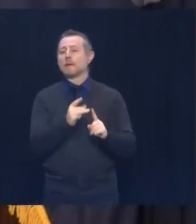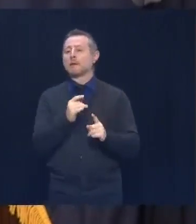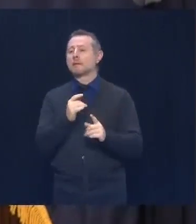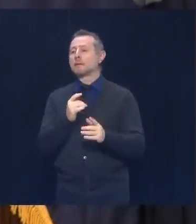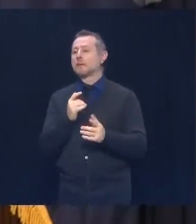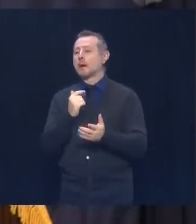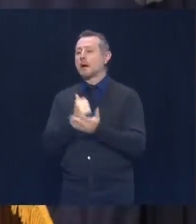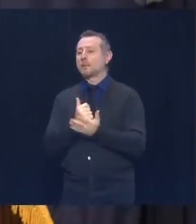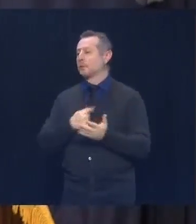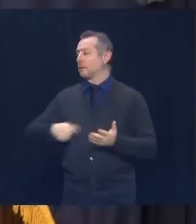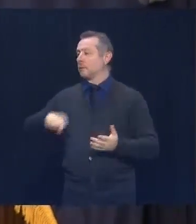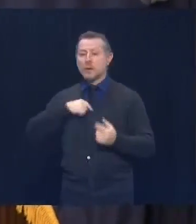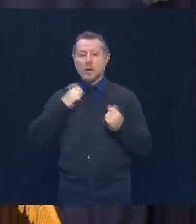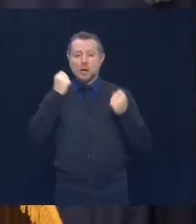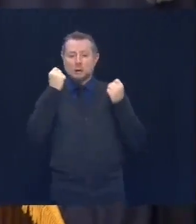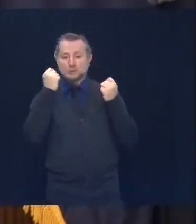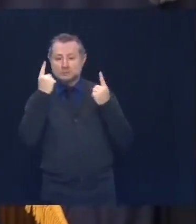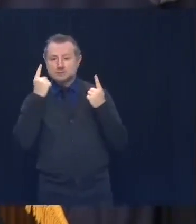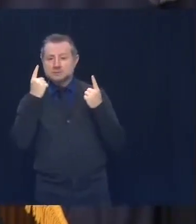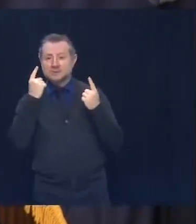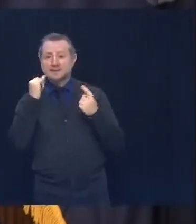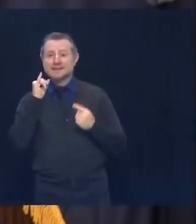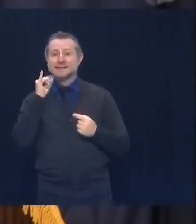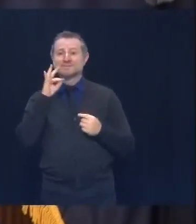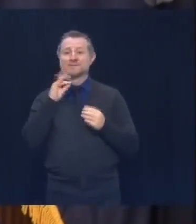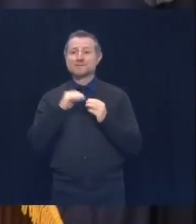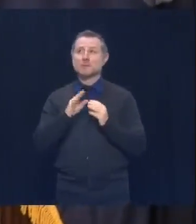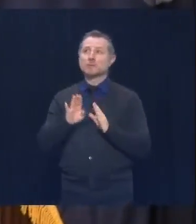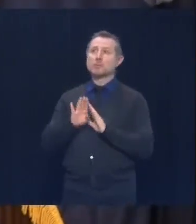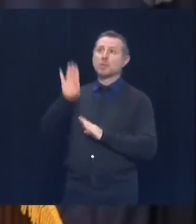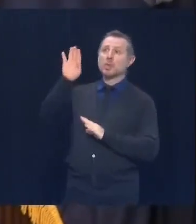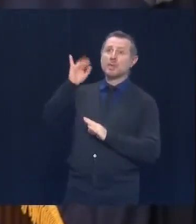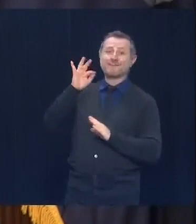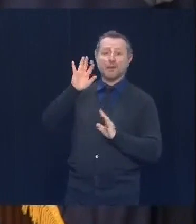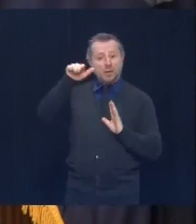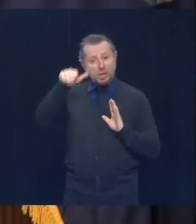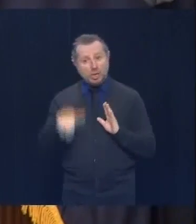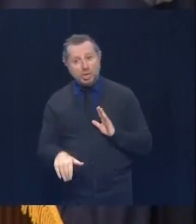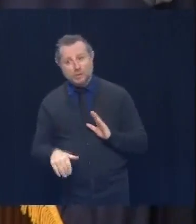RATE TRANSMISSION RATE, THOSE ARE INDICES OF WHERE -- WHERE